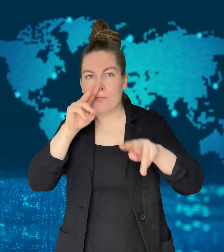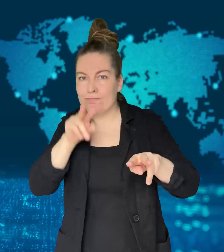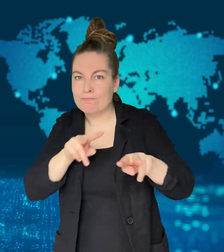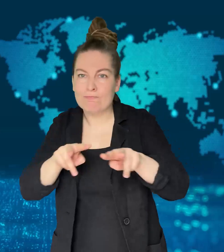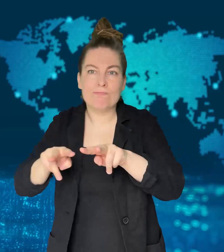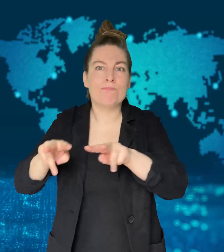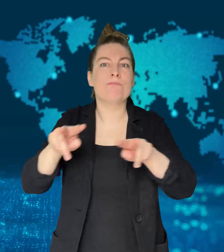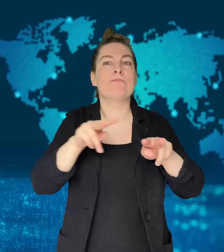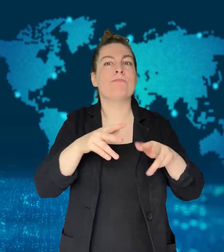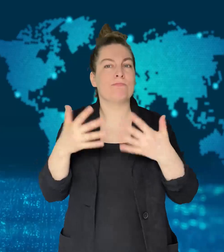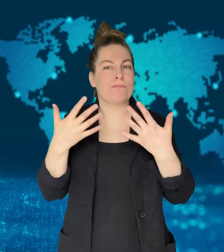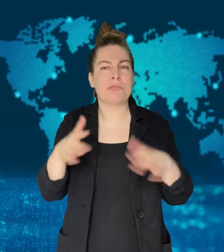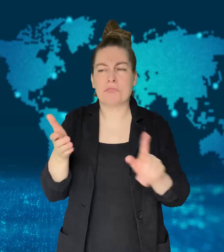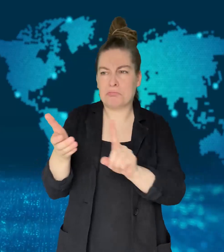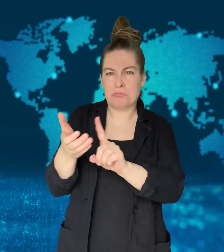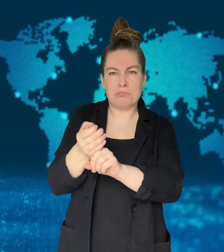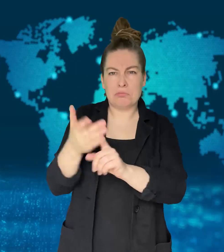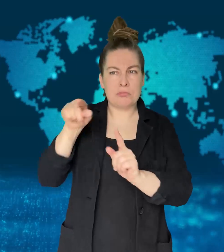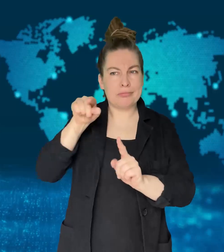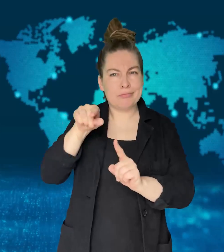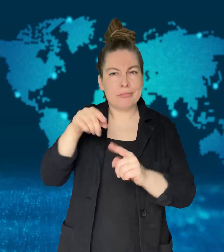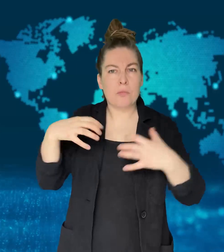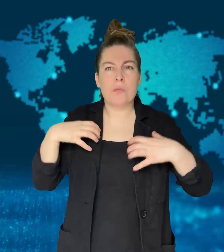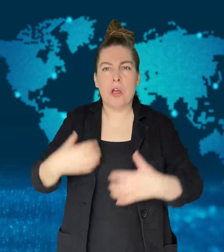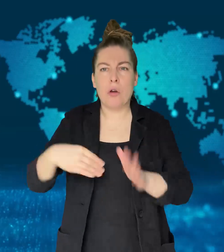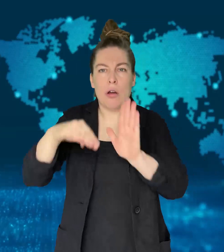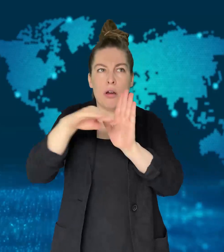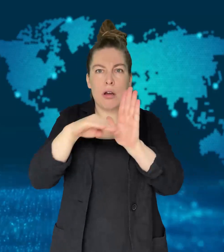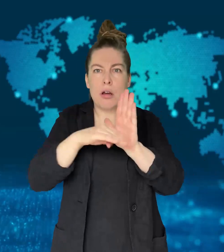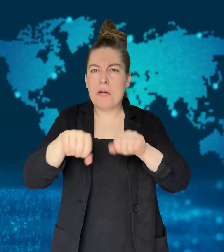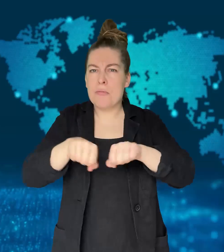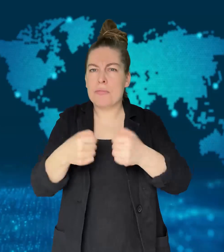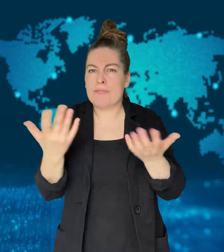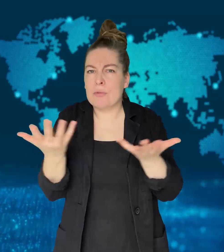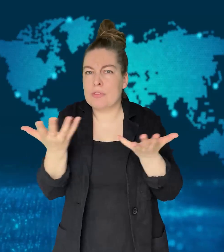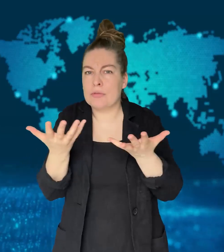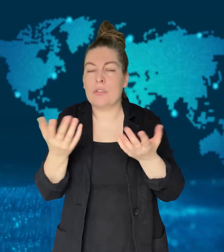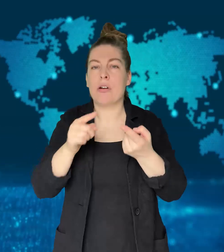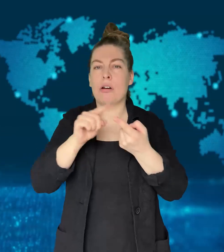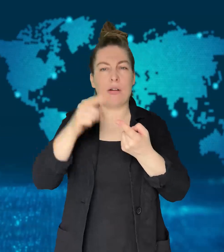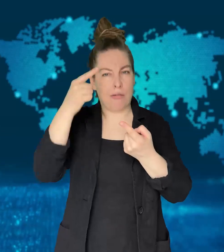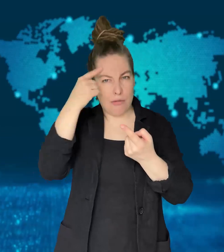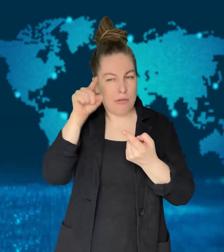a raid on his home.